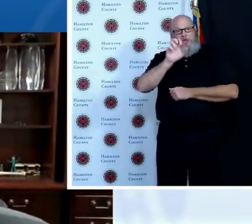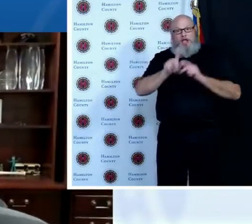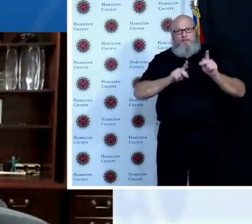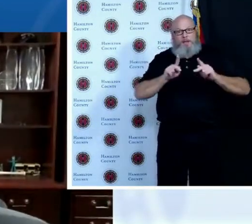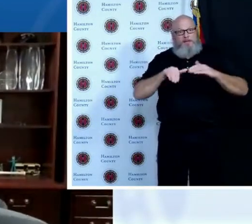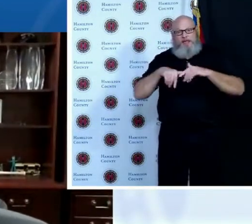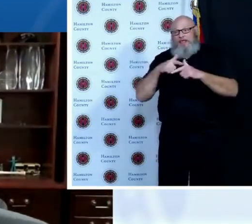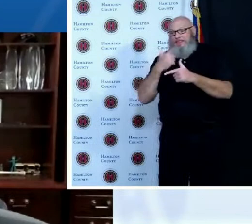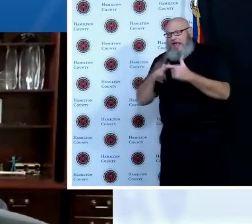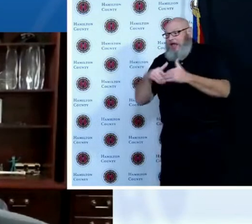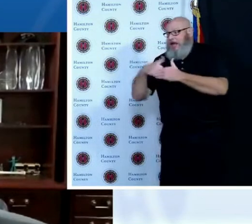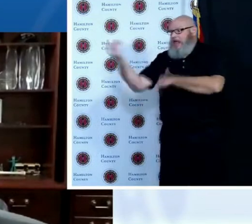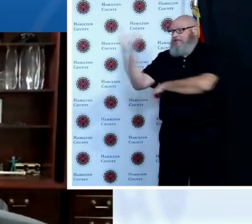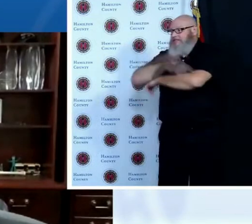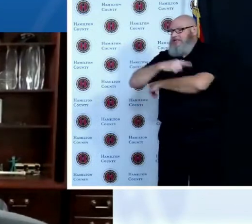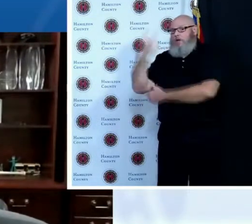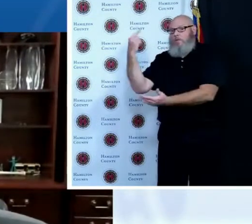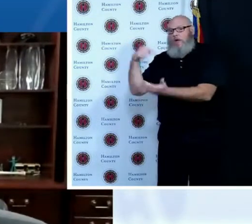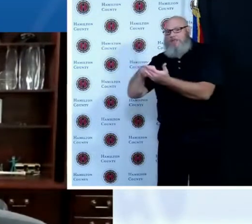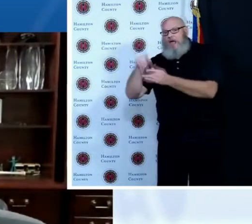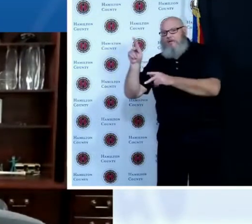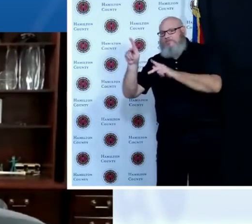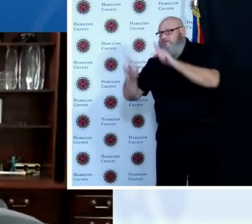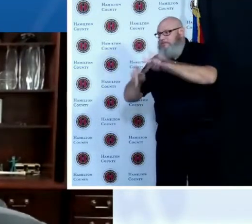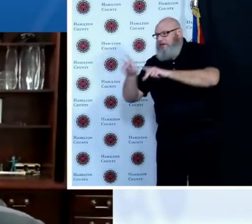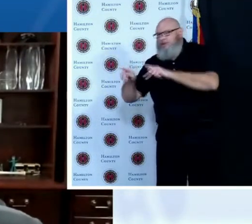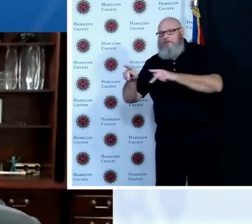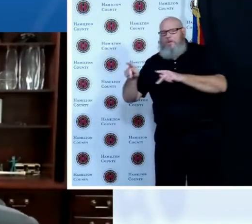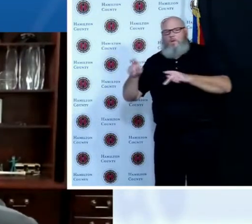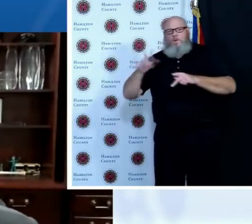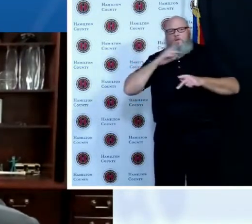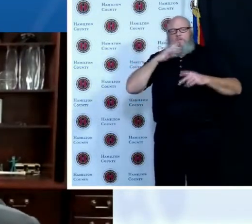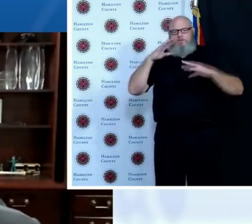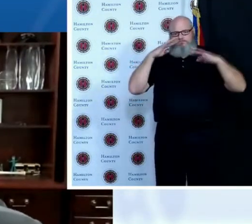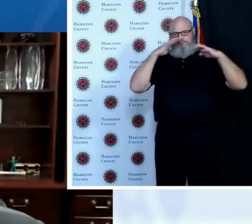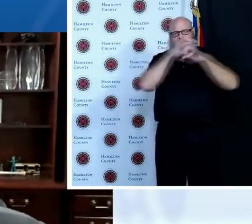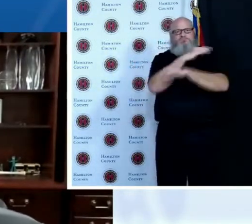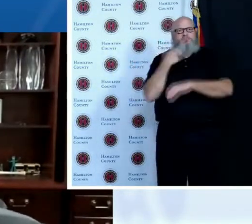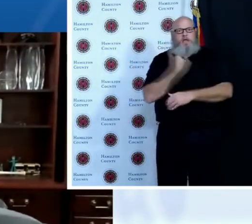of the elements that we're working through very effectively and I continue to work through